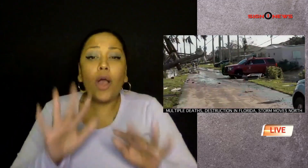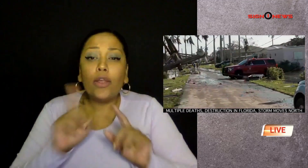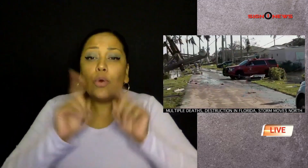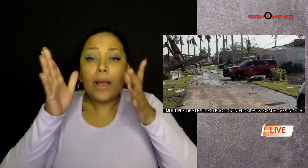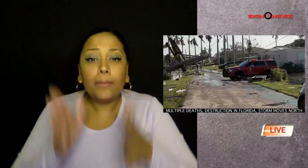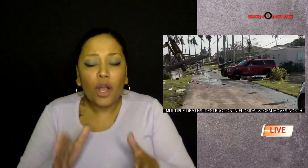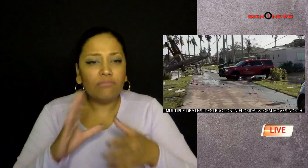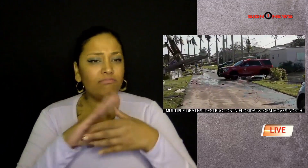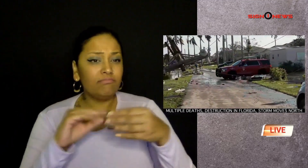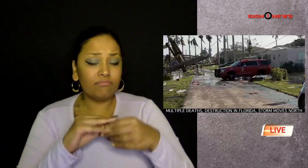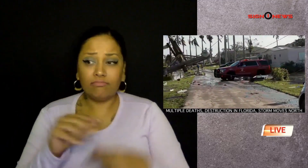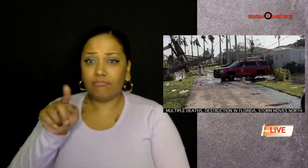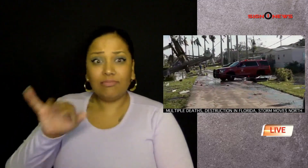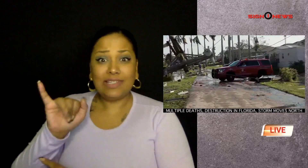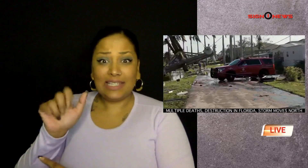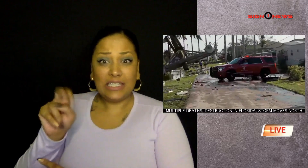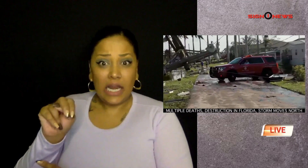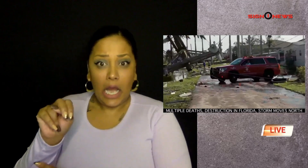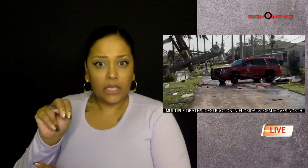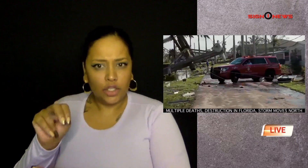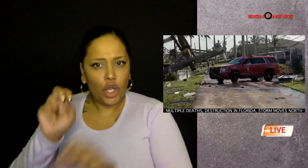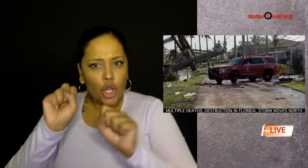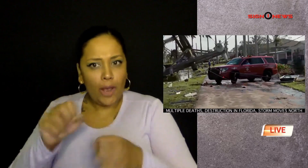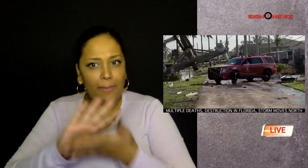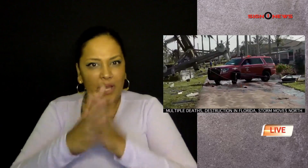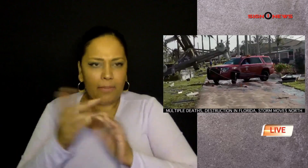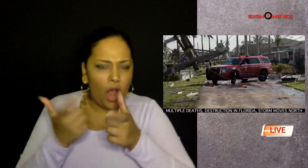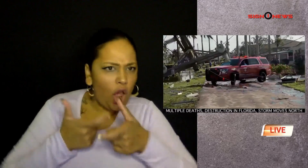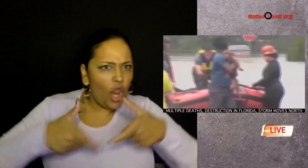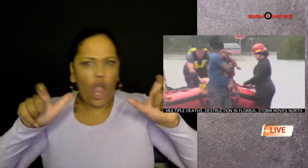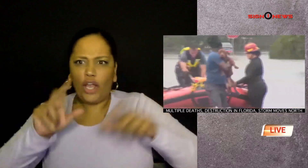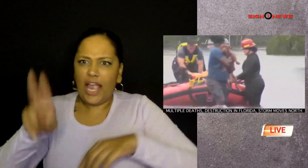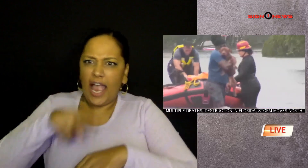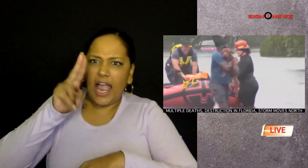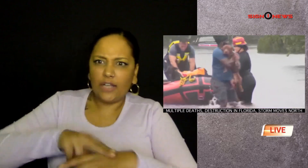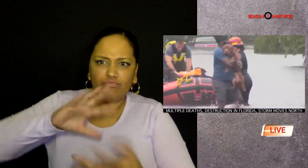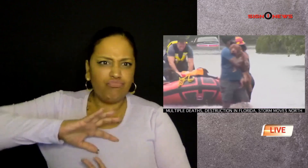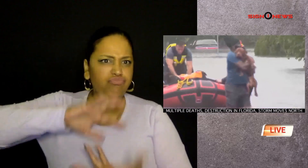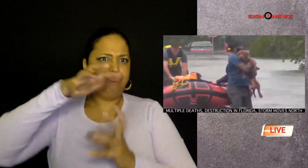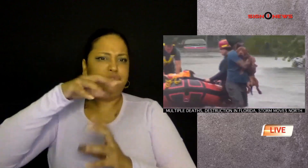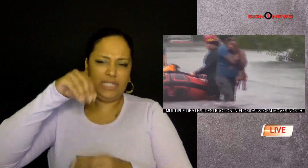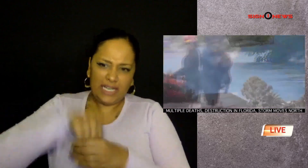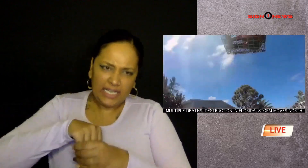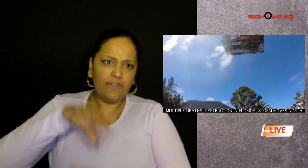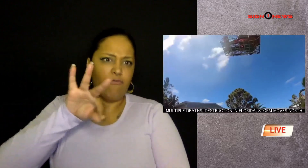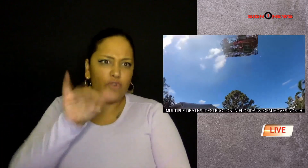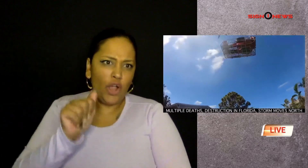Forecasters say Ian could become the largest natural disaster in Florida's history.